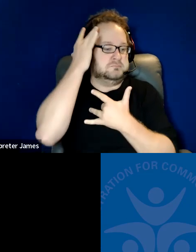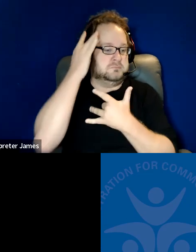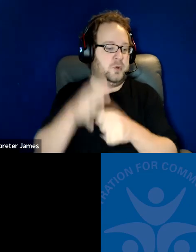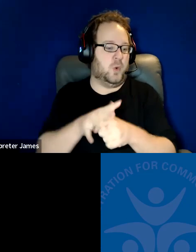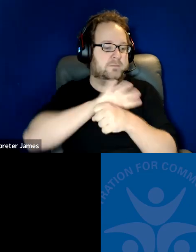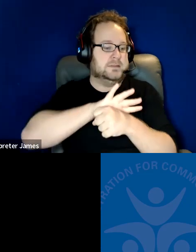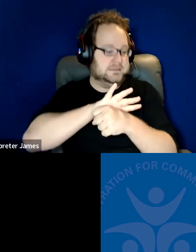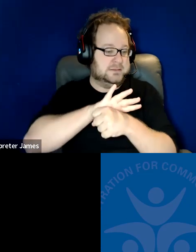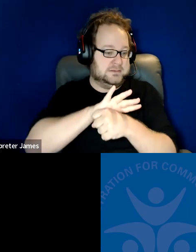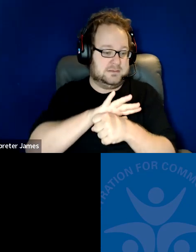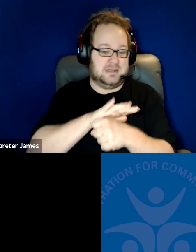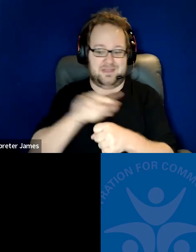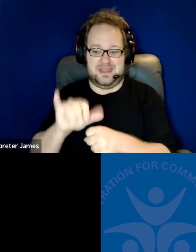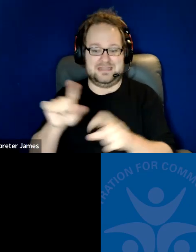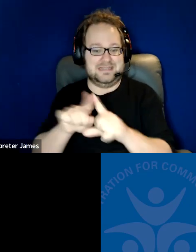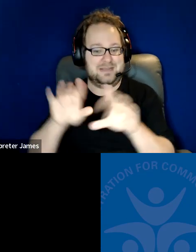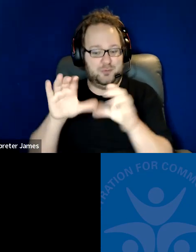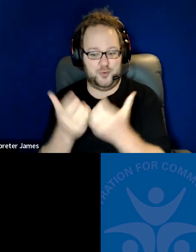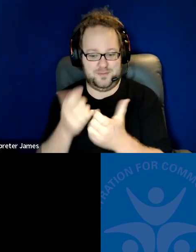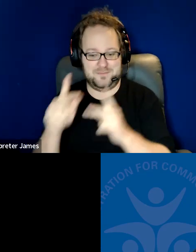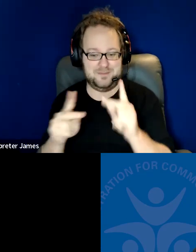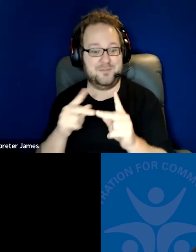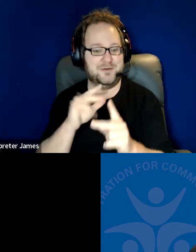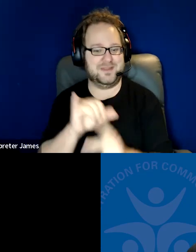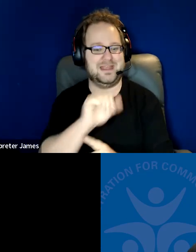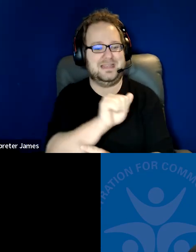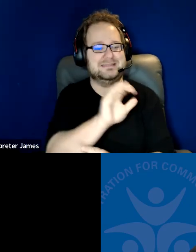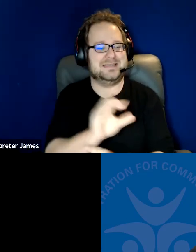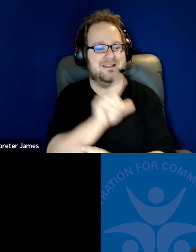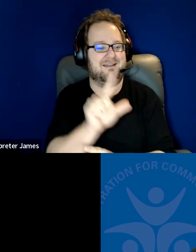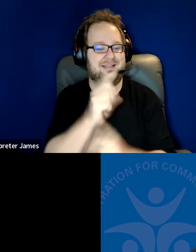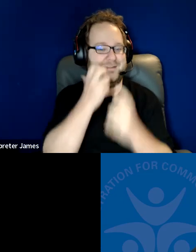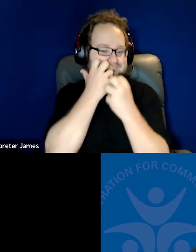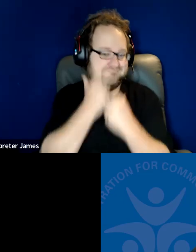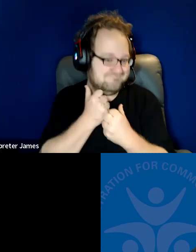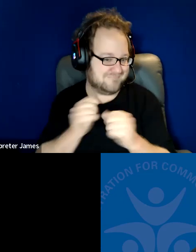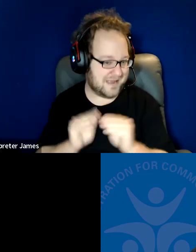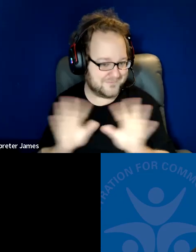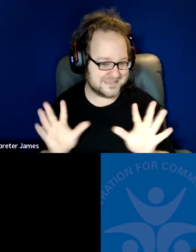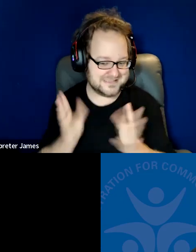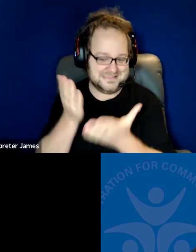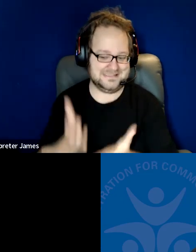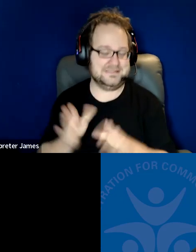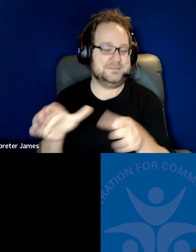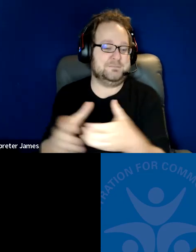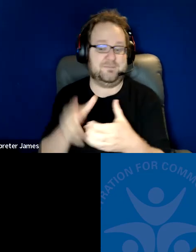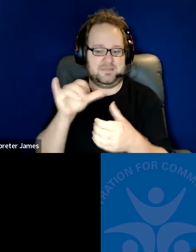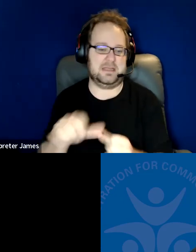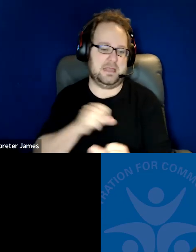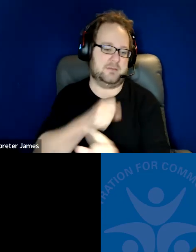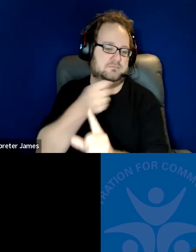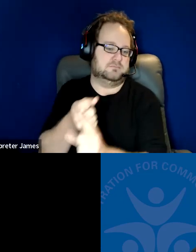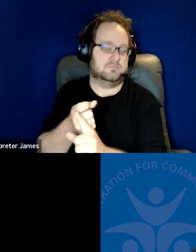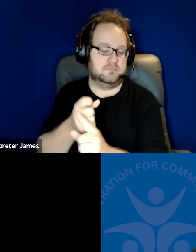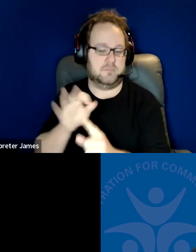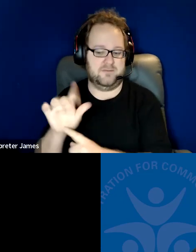people, which of course ACL cares a lot about, can also be particularly impacted by the flu.